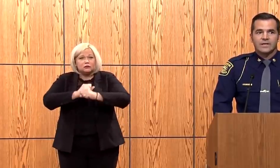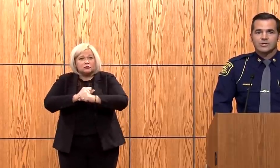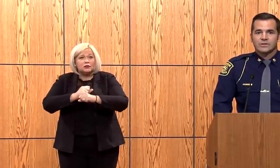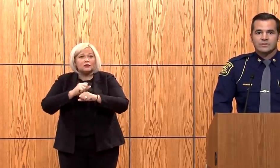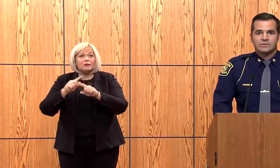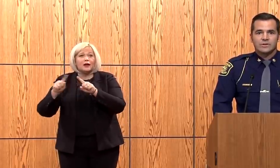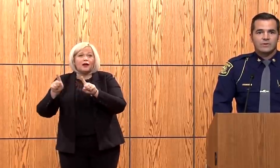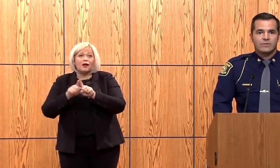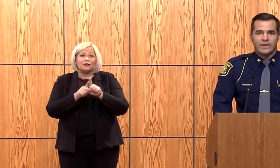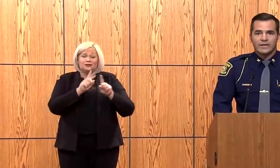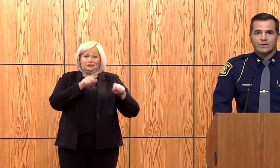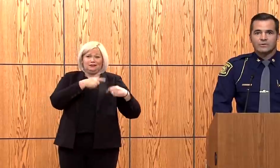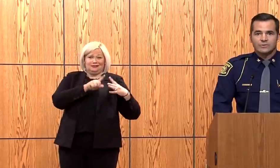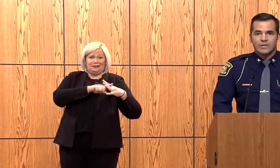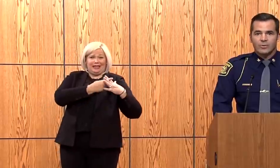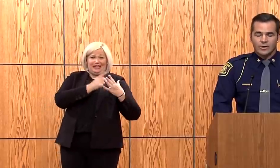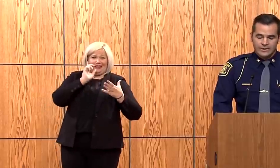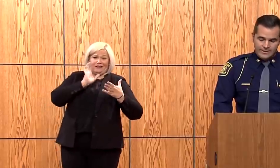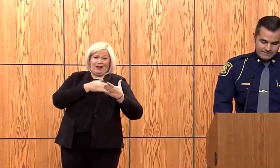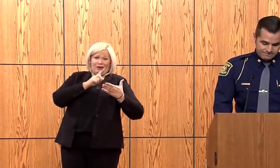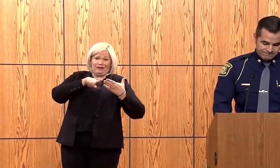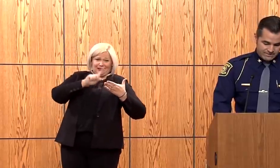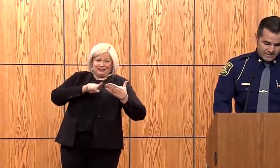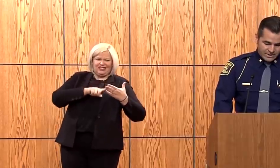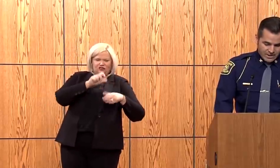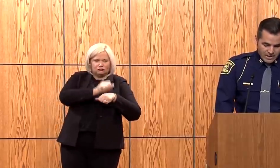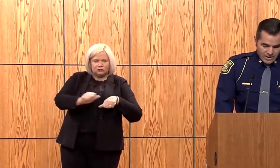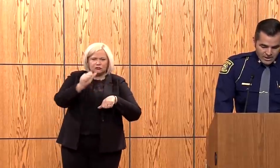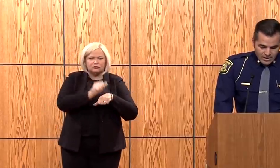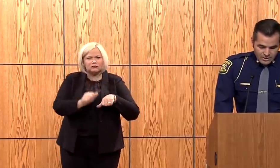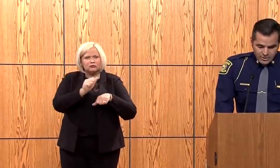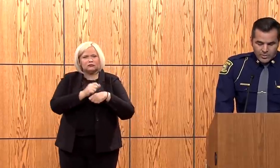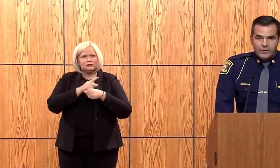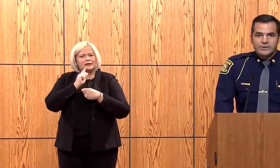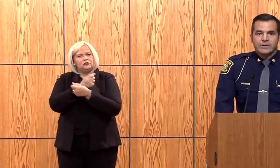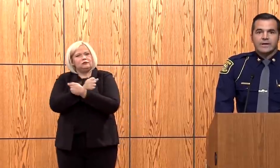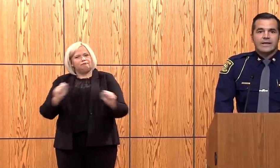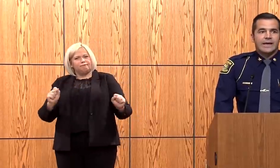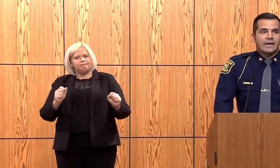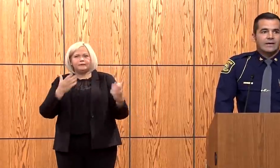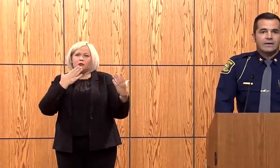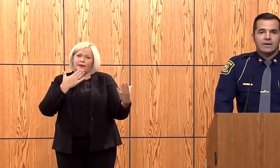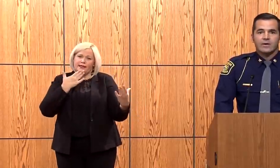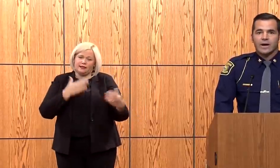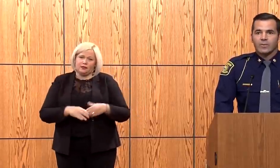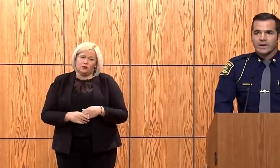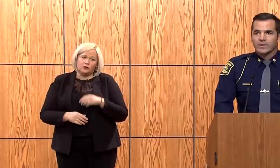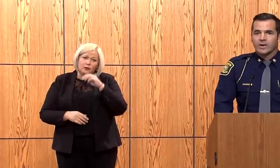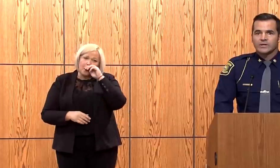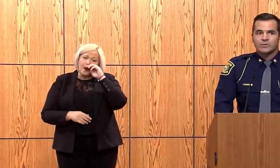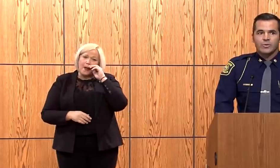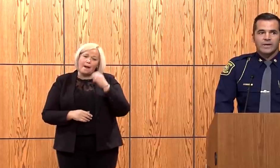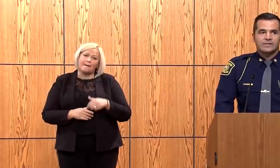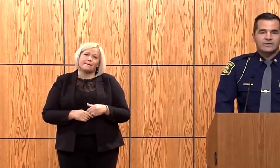OVER THE COURSE OF THE LAST 24 TO 48 HOURS, BUT ALSO, SINCE THE TO 48 HOURS, BUT ALSO, SINCE THE BEGINNING OF THIS INVESTIGATION. BEGINNING OF THIS INVESTIGATION. SO THANK YOU, JOB WELL DONE.